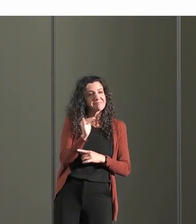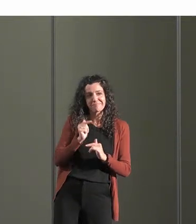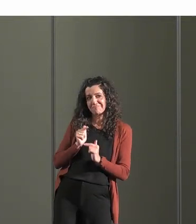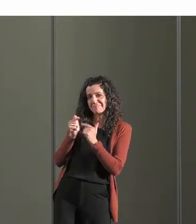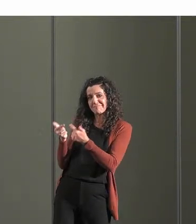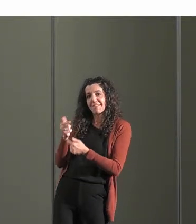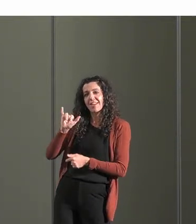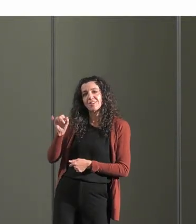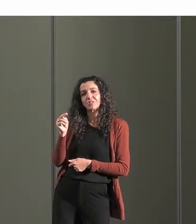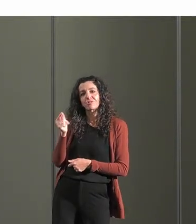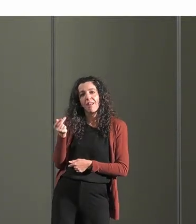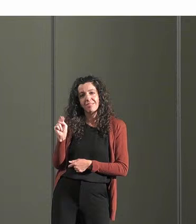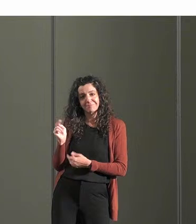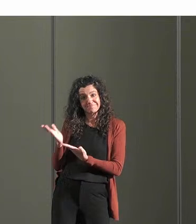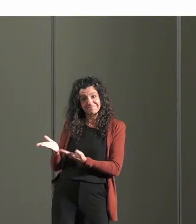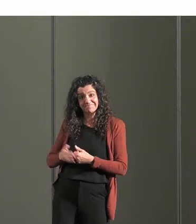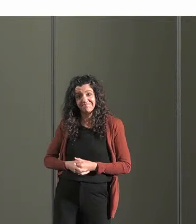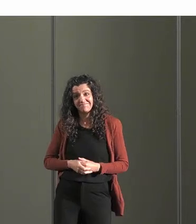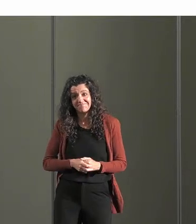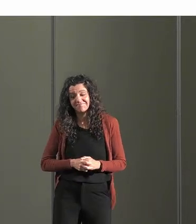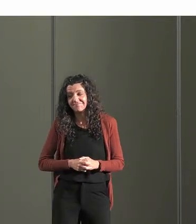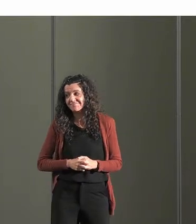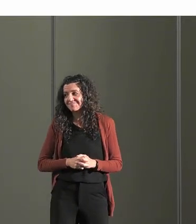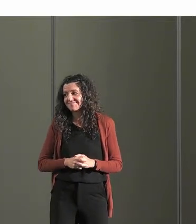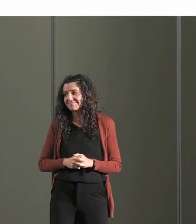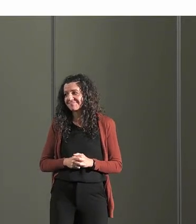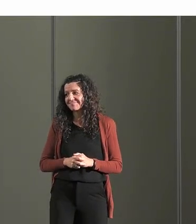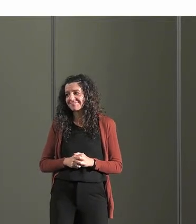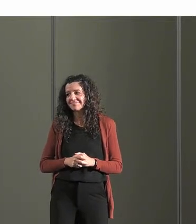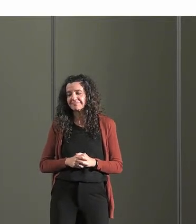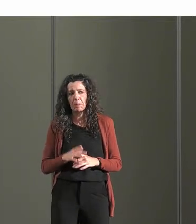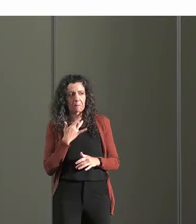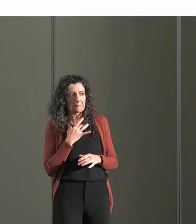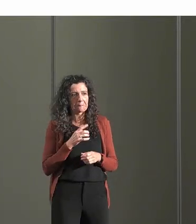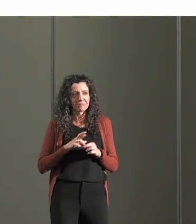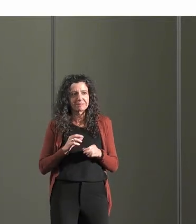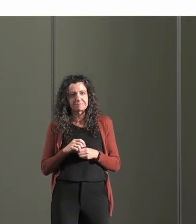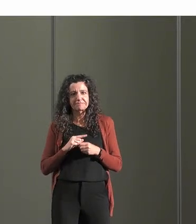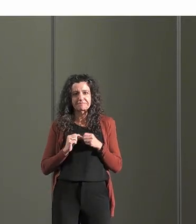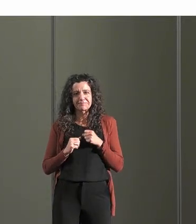Android and Google research. My pronouns are he and him I